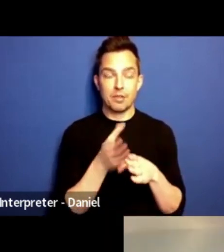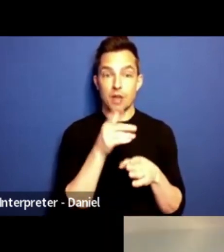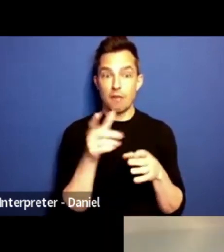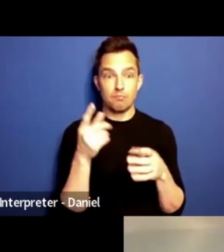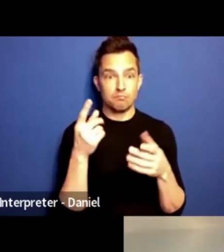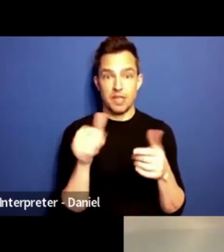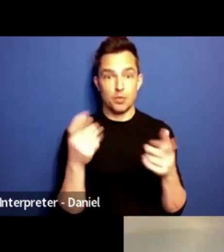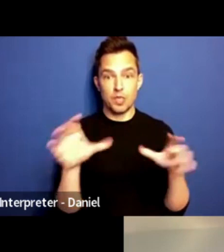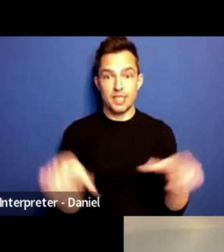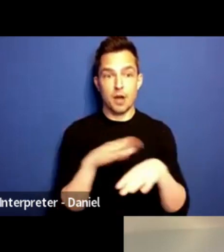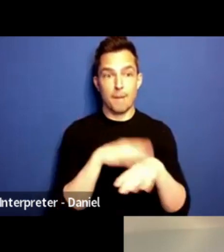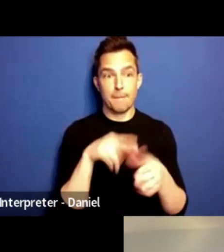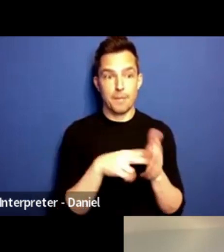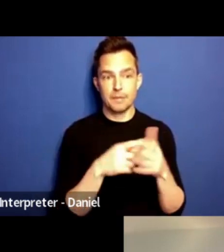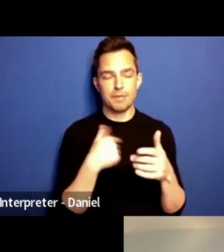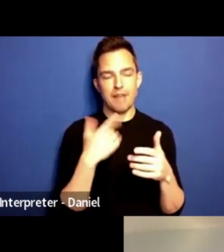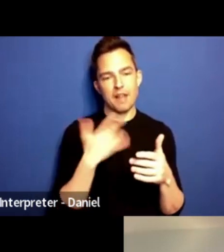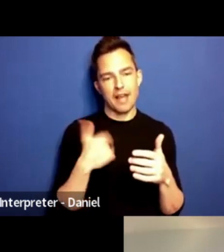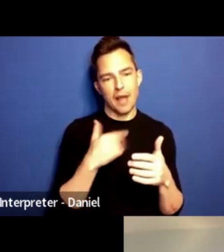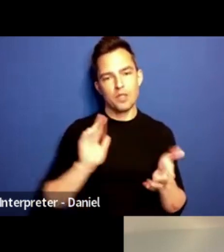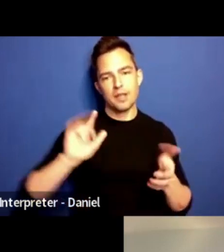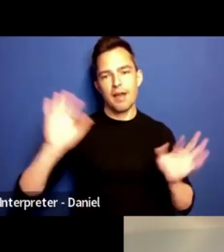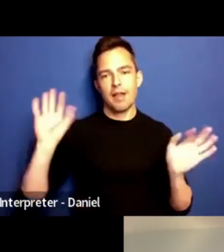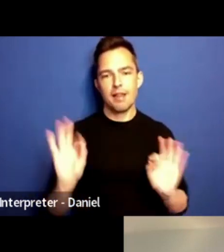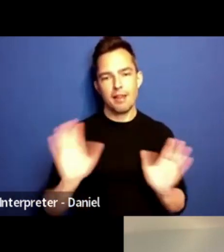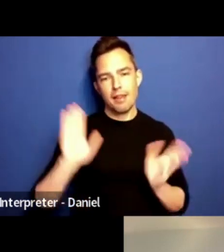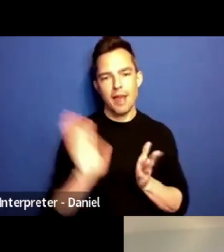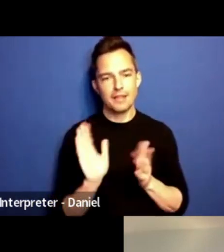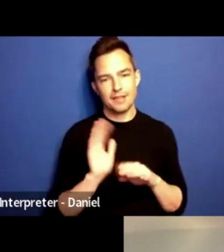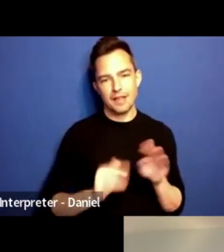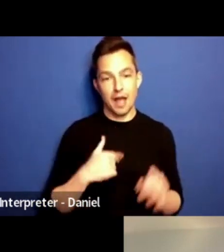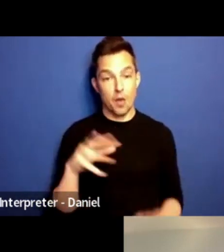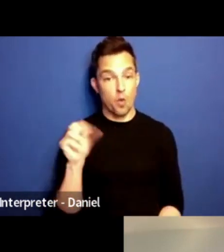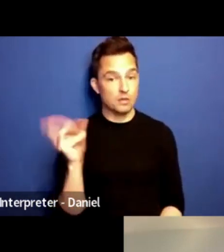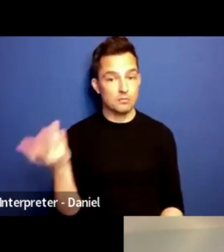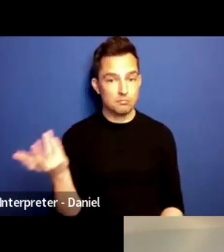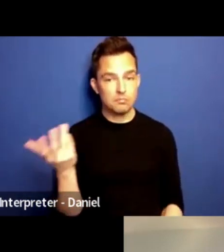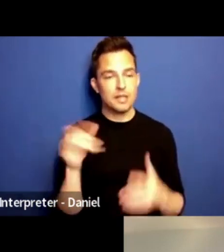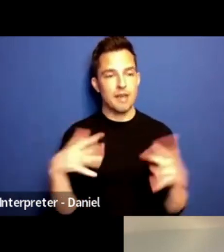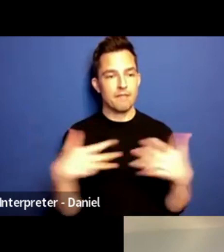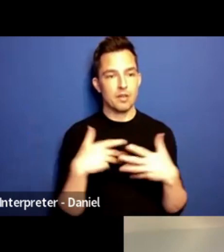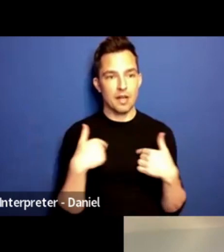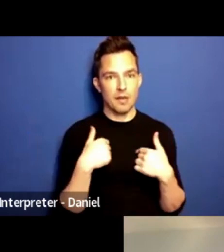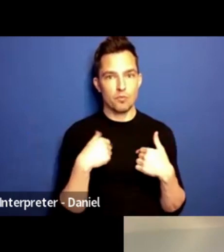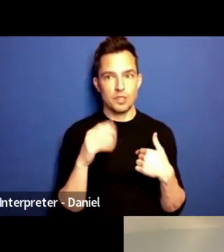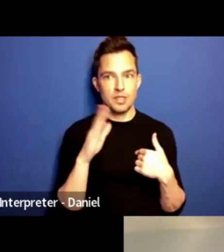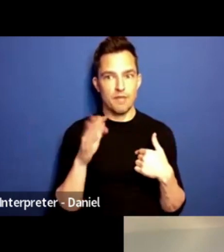felt like I was less than what I was and there There's that fear that that was never coming back. And then I'll be honest with